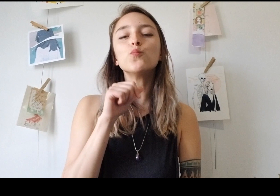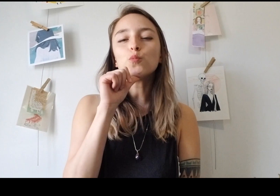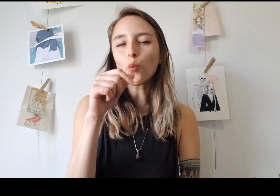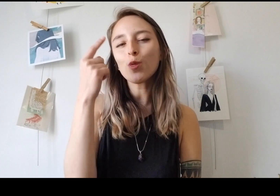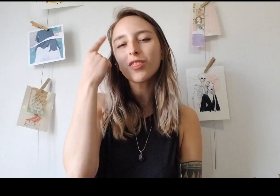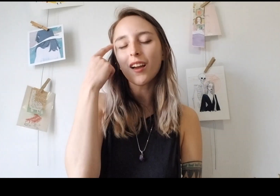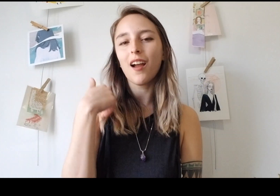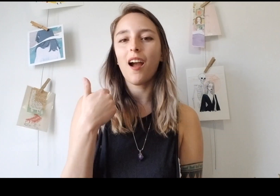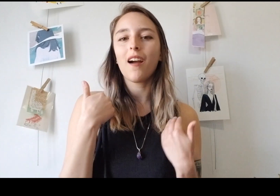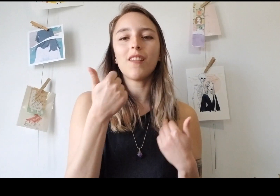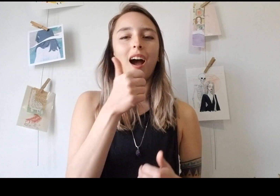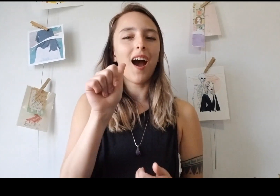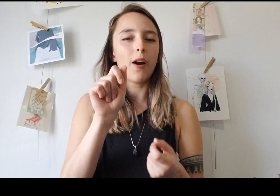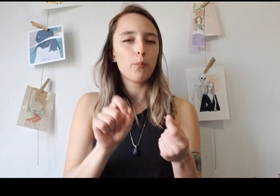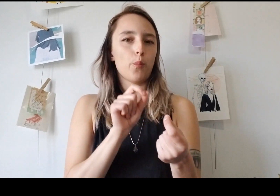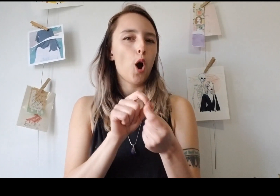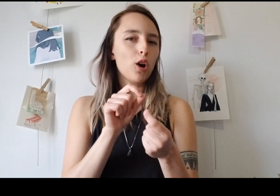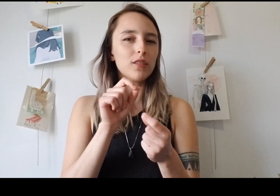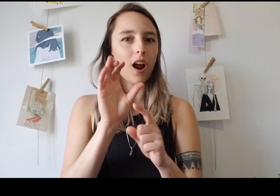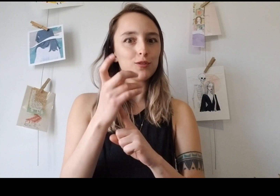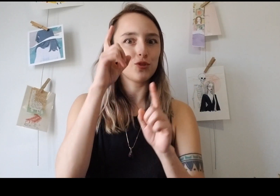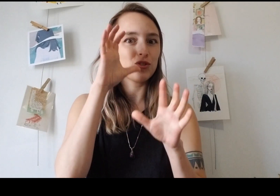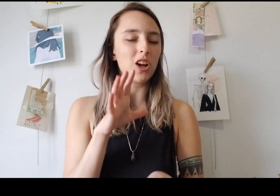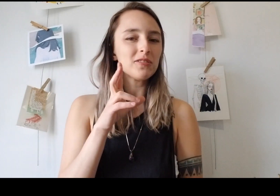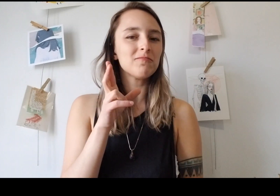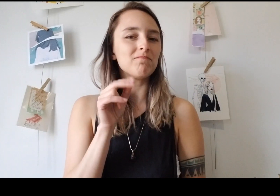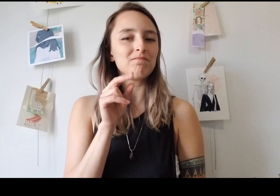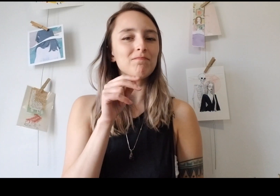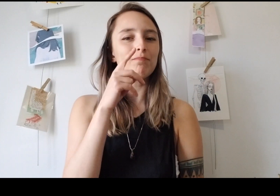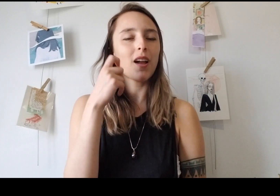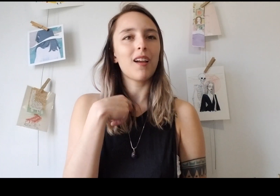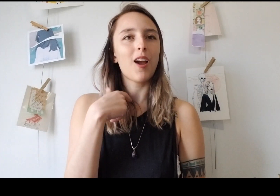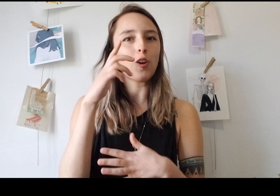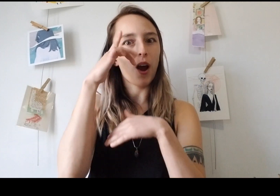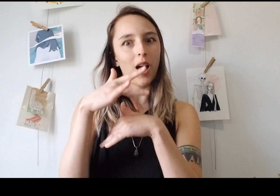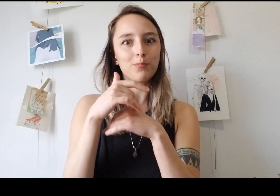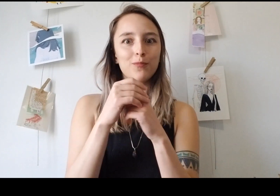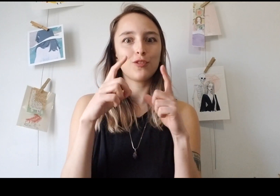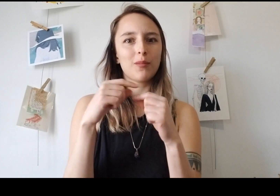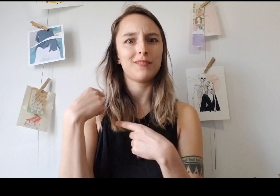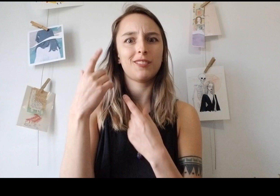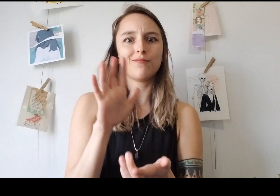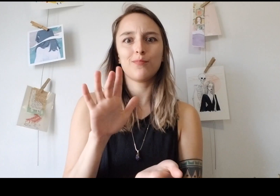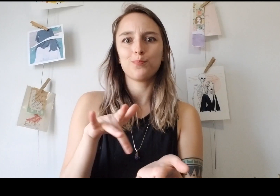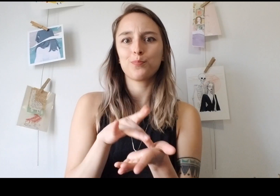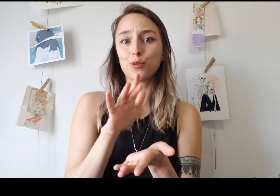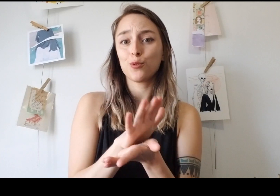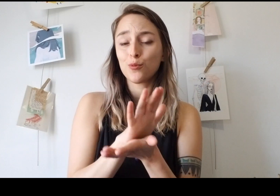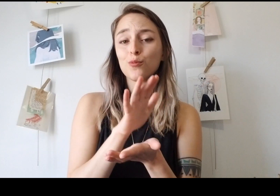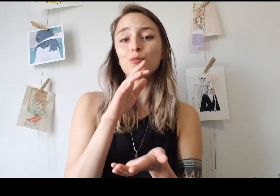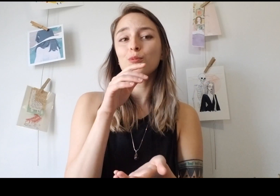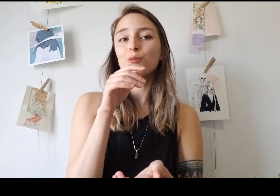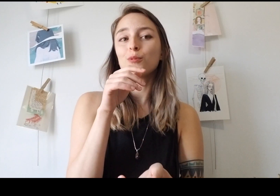I don't think I had any culture shock in particular. I have been obsessed with Japan since I was in middle school.